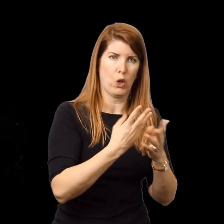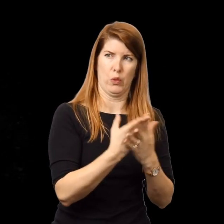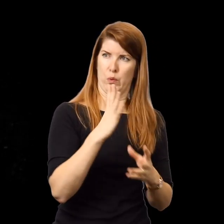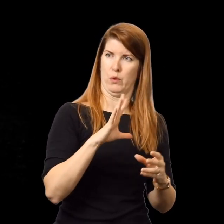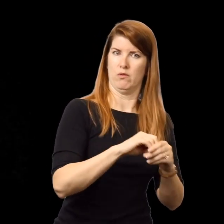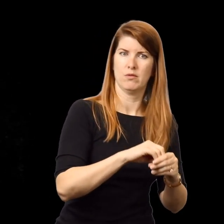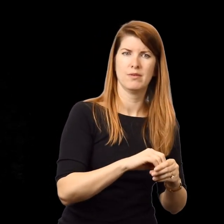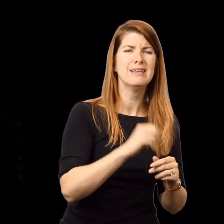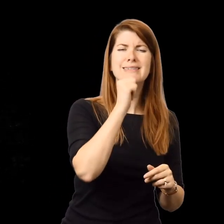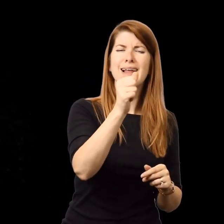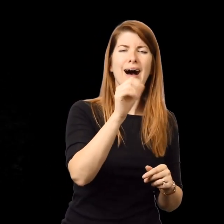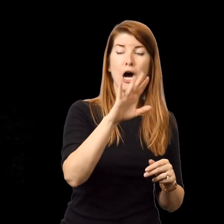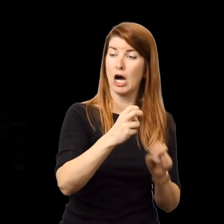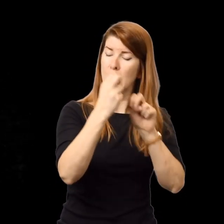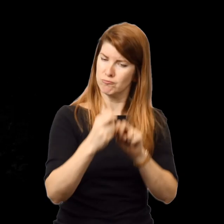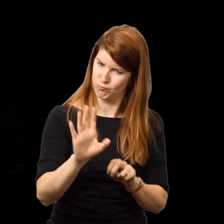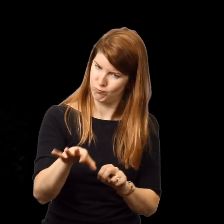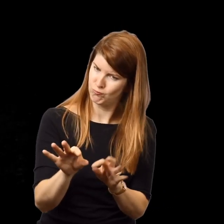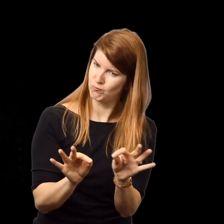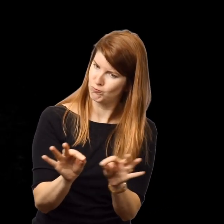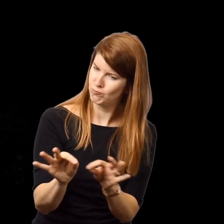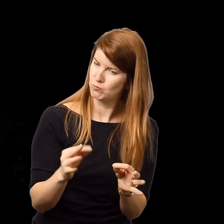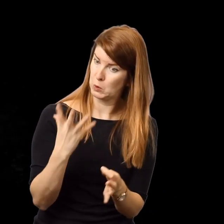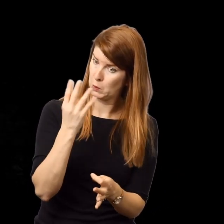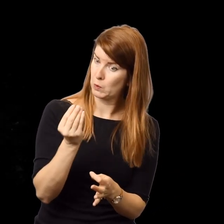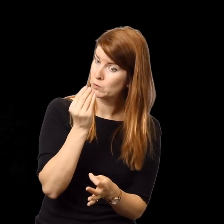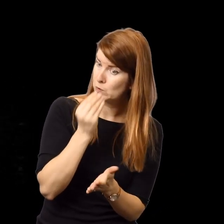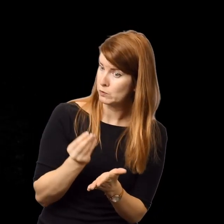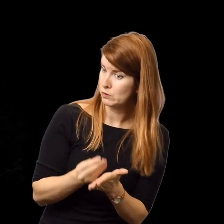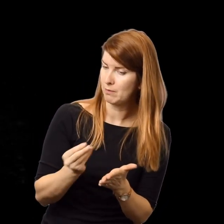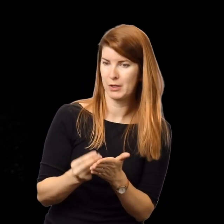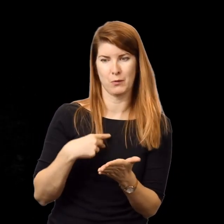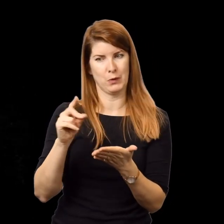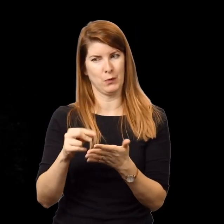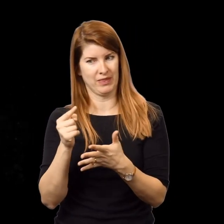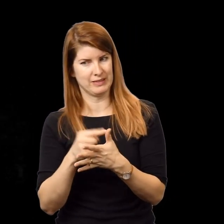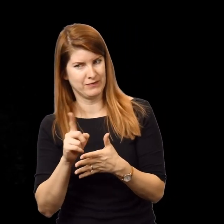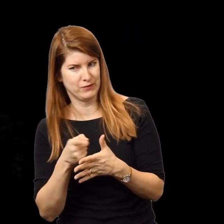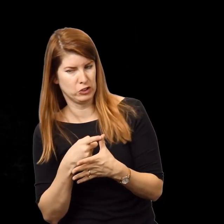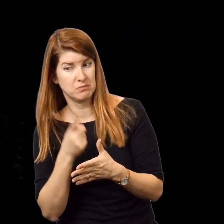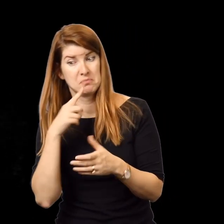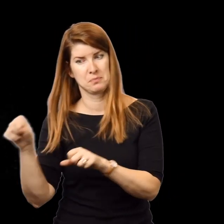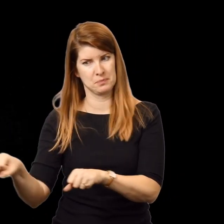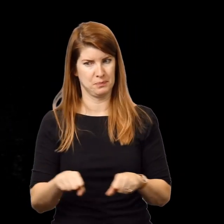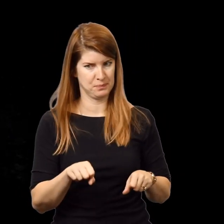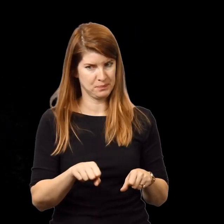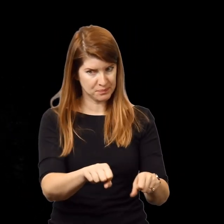You know, no one sits them down and says, okay, we're going to the grocery store, and this is what we do first. We get a cart.